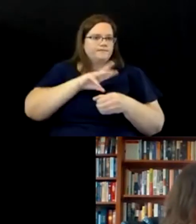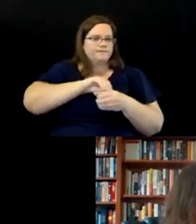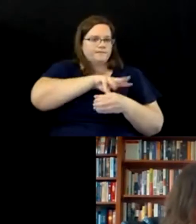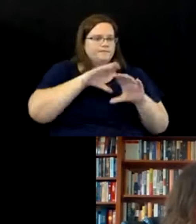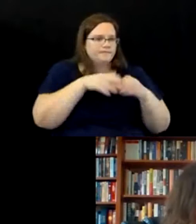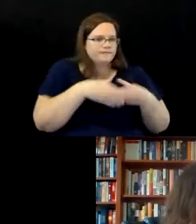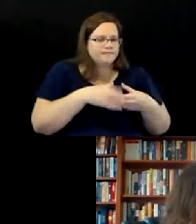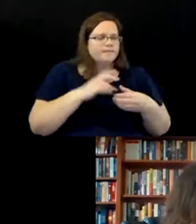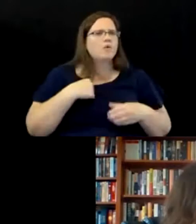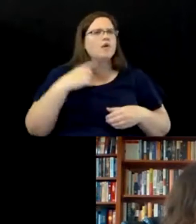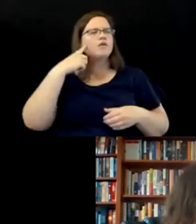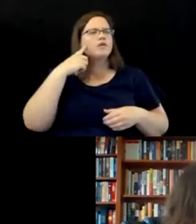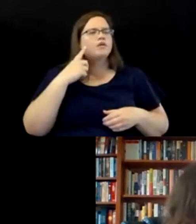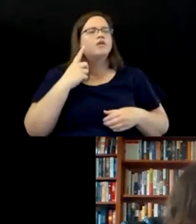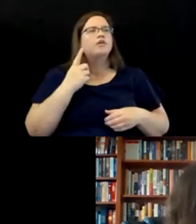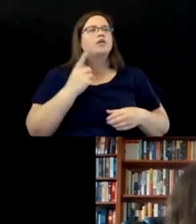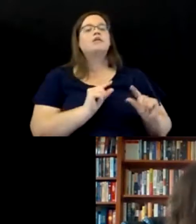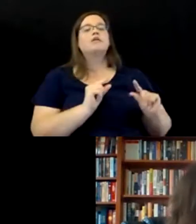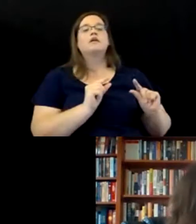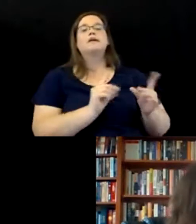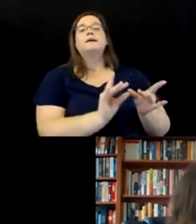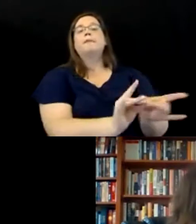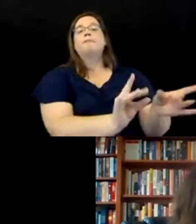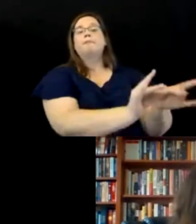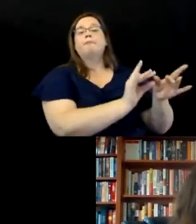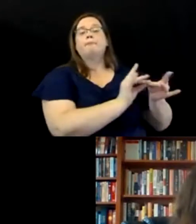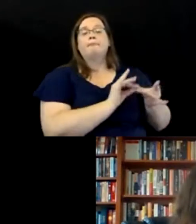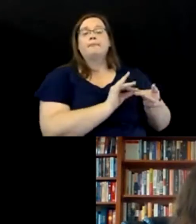heard anecdotally that it's not necessarily vaccine hesitancy among